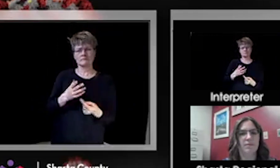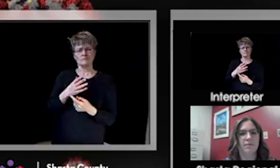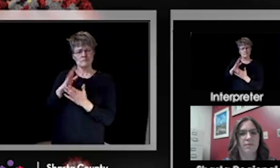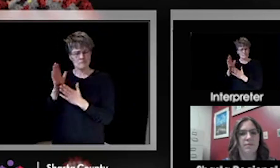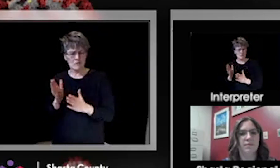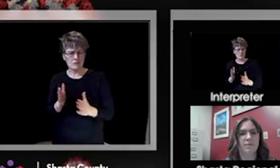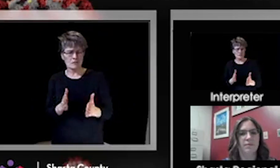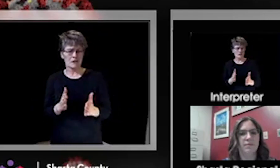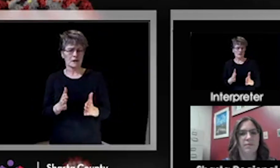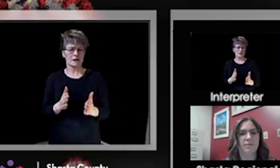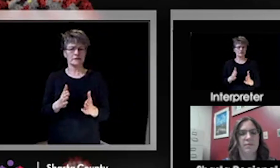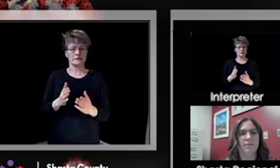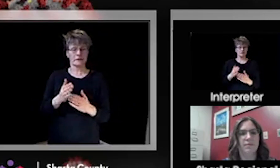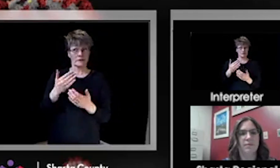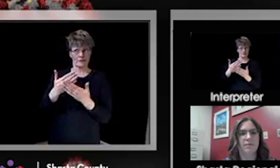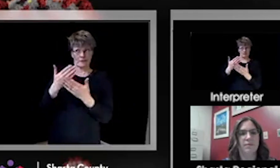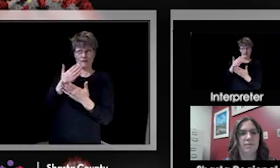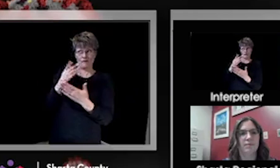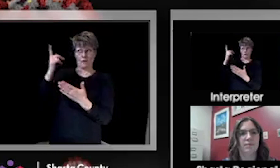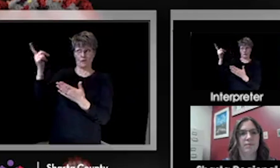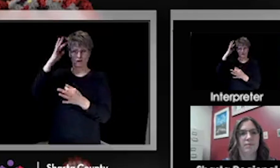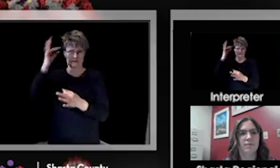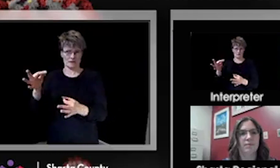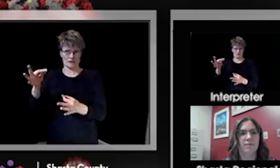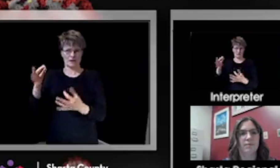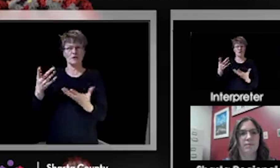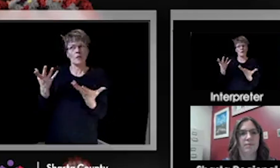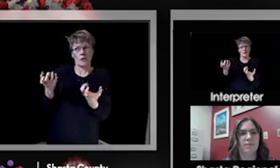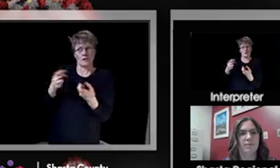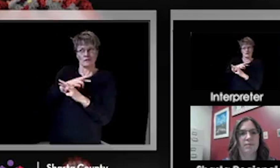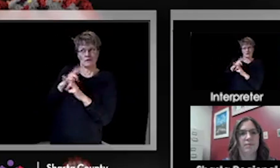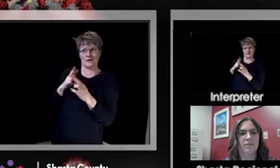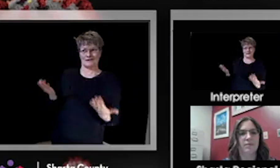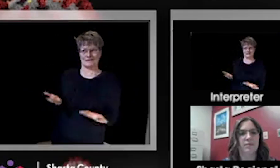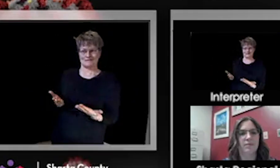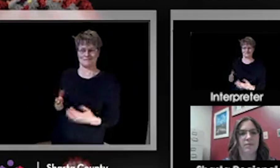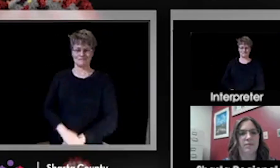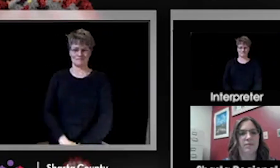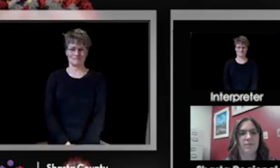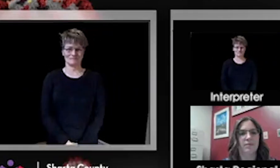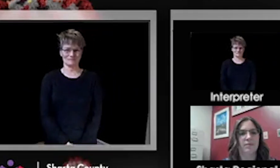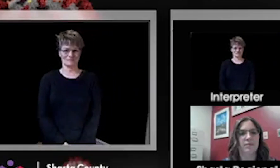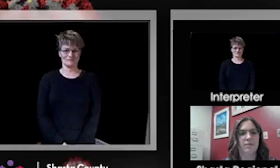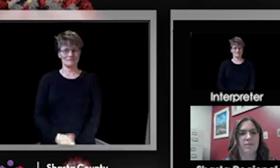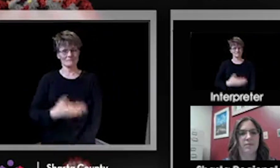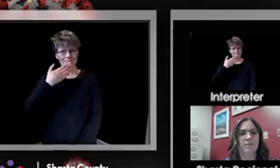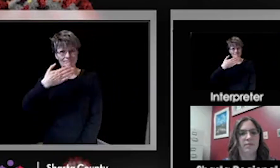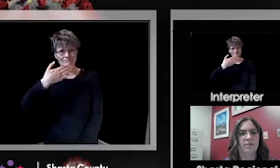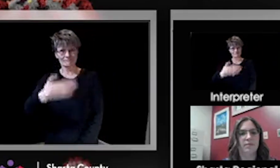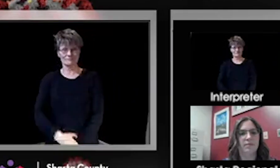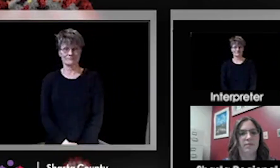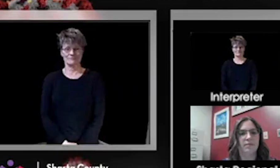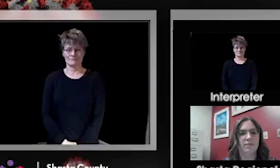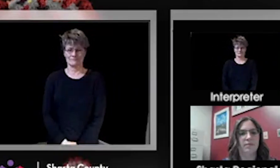in advance so we can be ready. Thank you doctor.